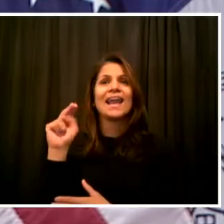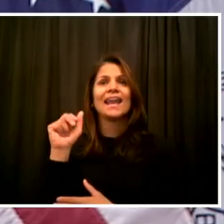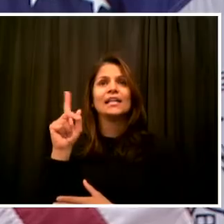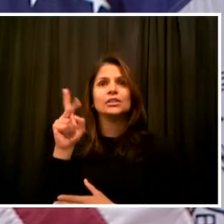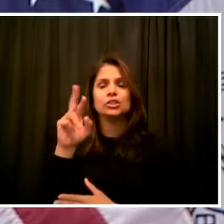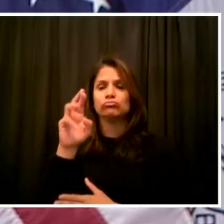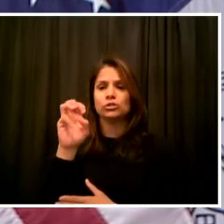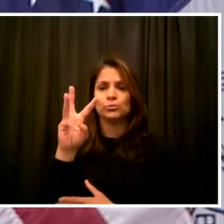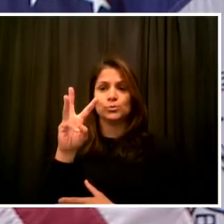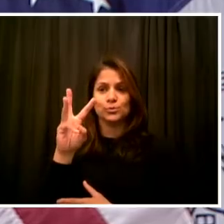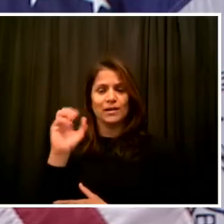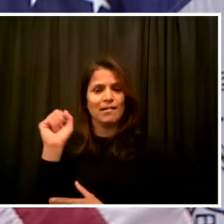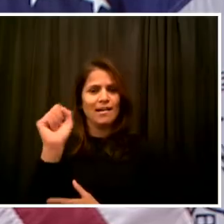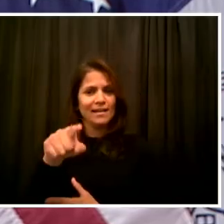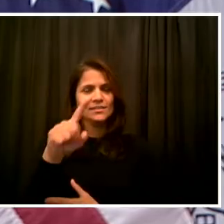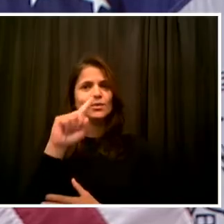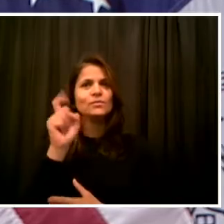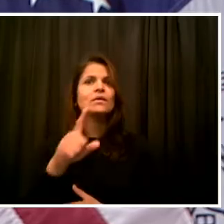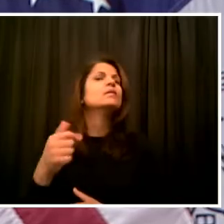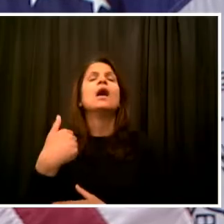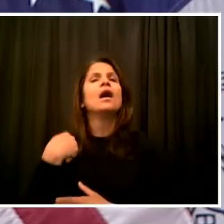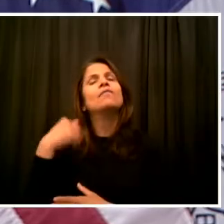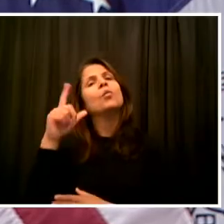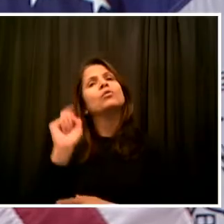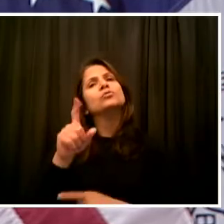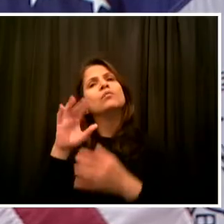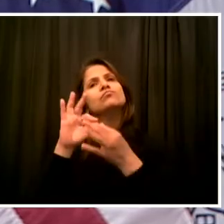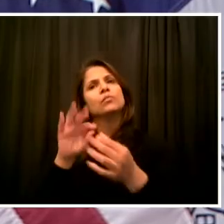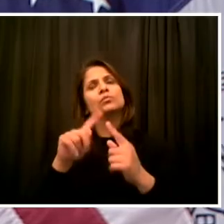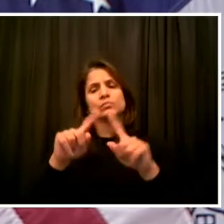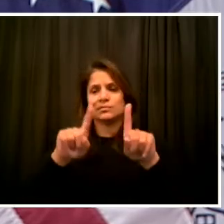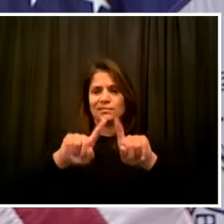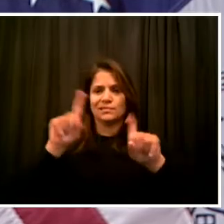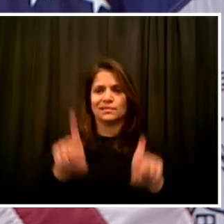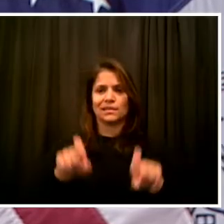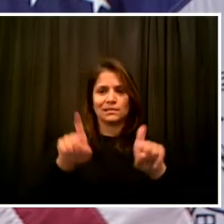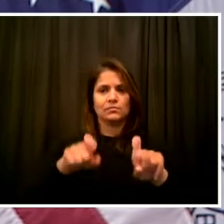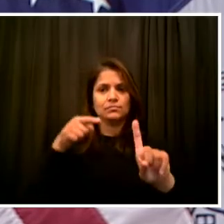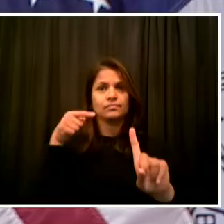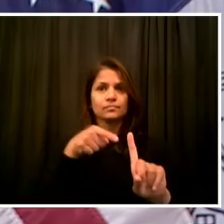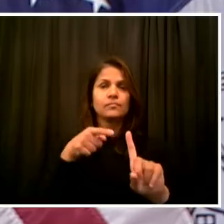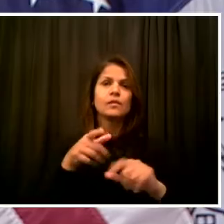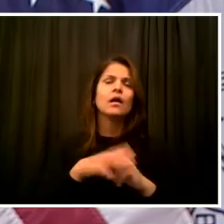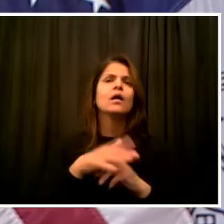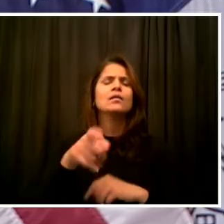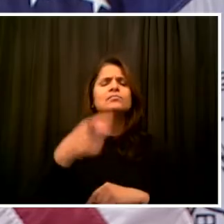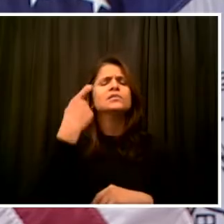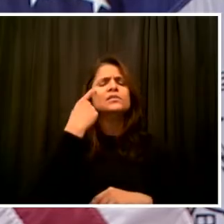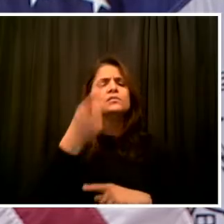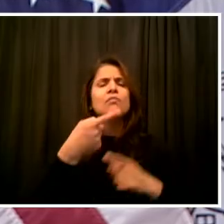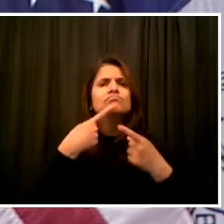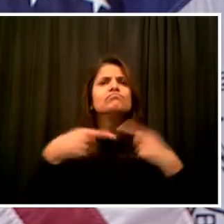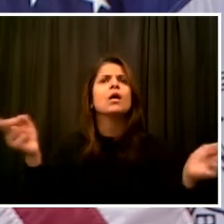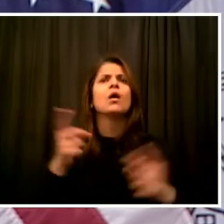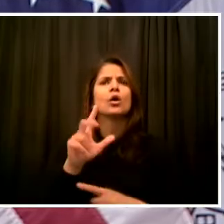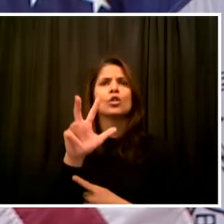QUESTION HAS TO DO WITH TESTING. YOU SAID AT THE OUTSET THAT THERE ARE NOW 23I STES